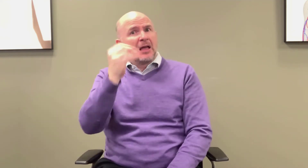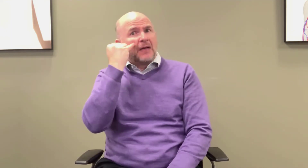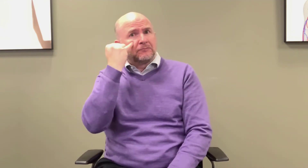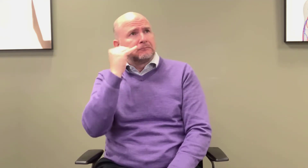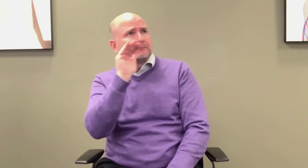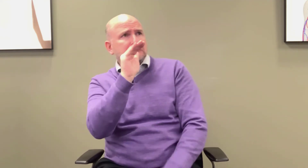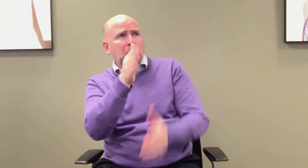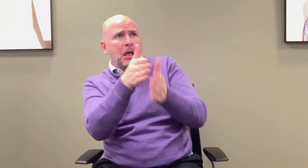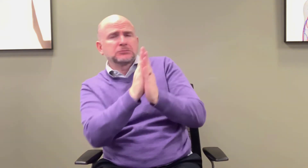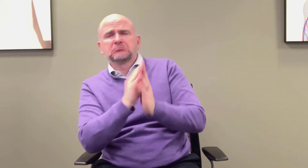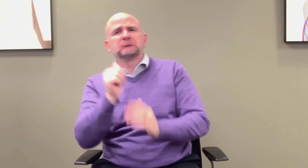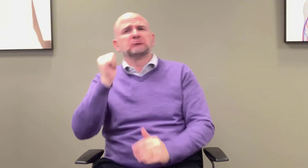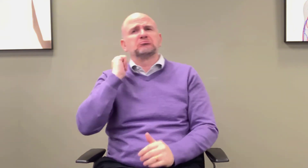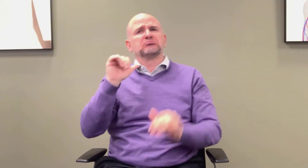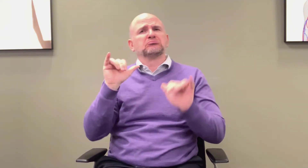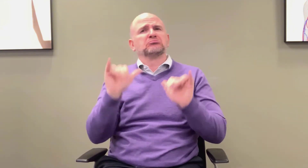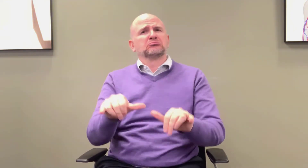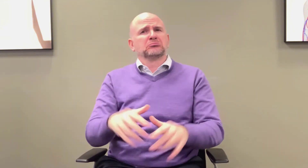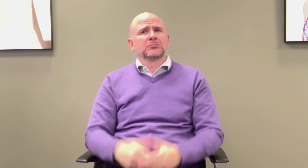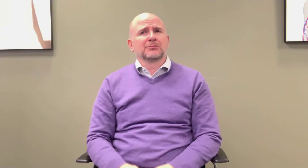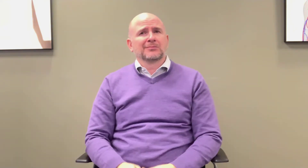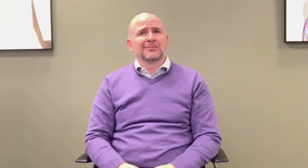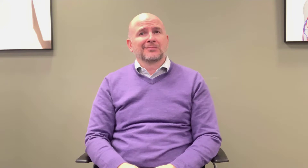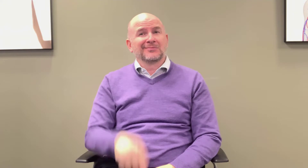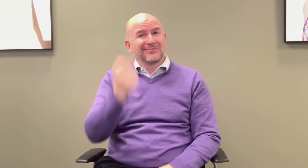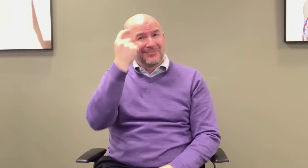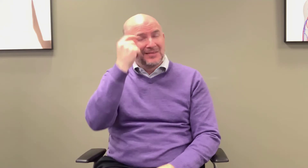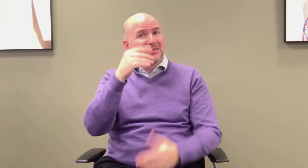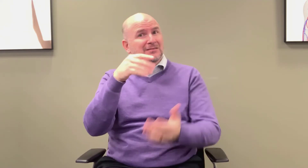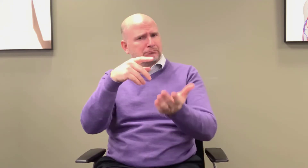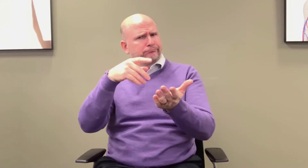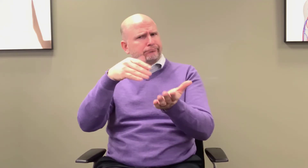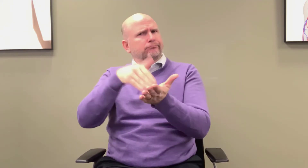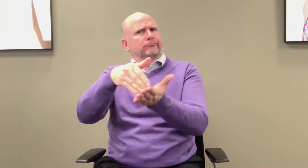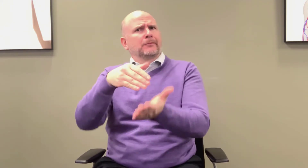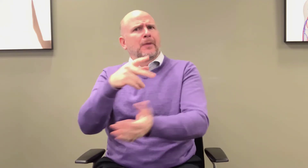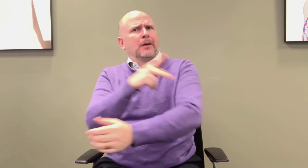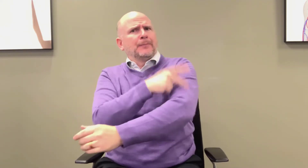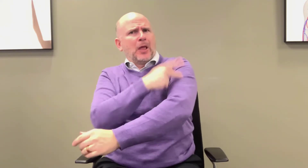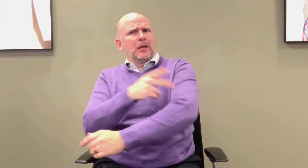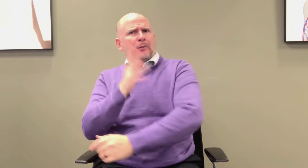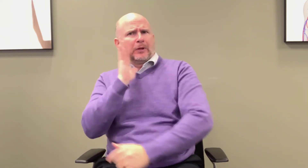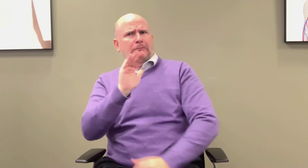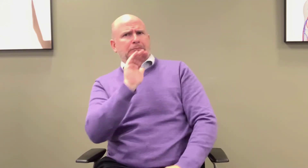for an interpreter to have access to basic health care information, but many